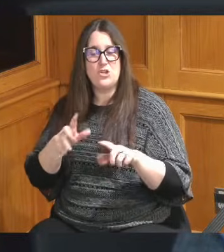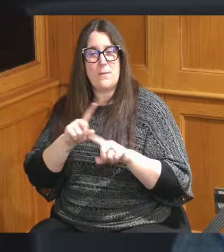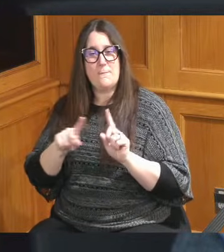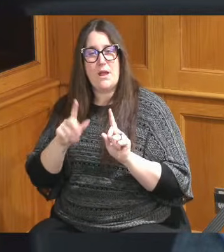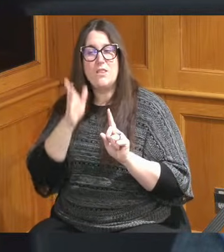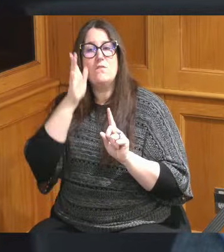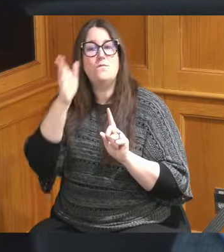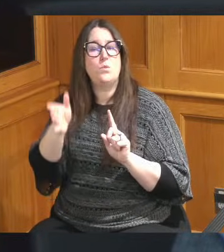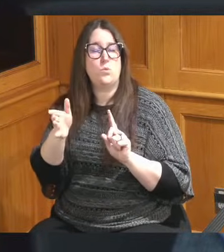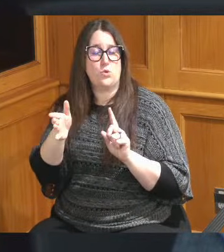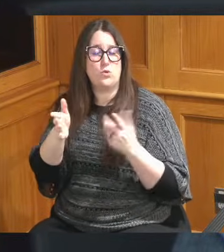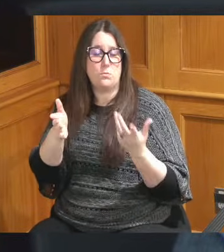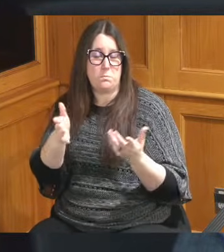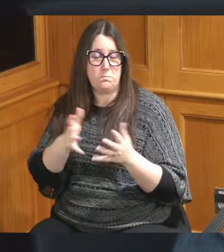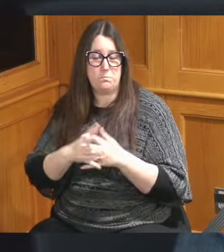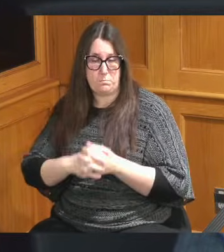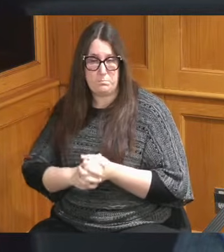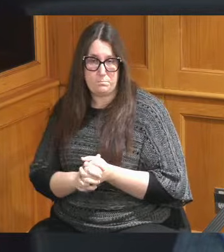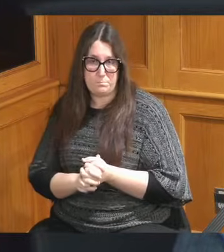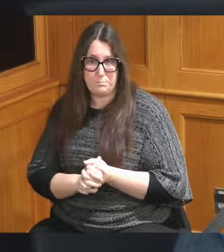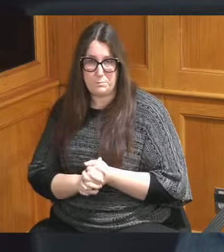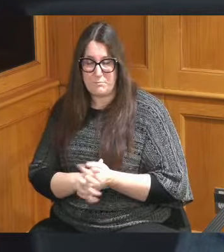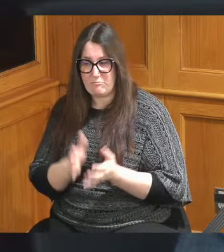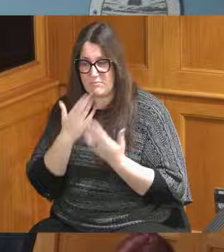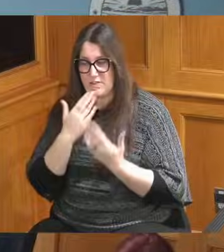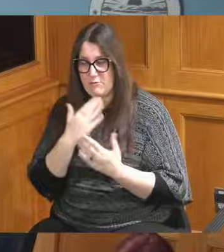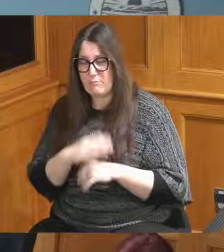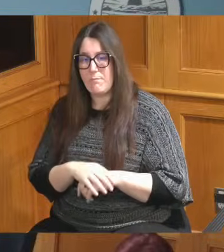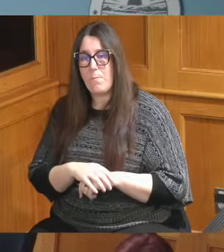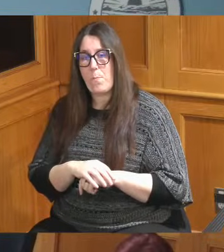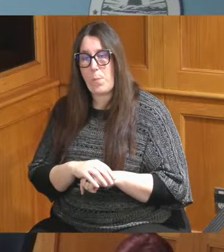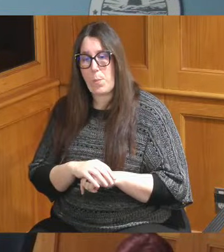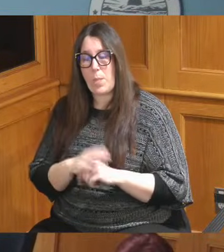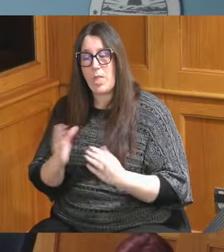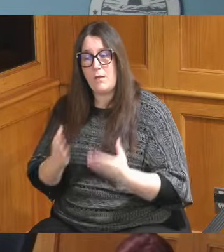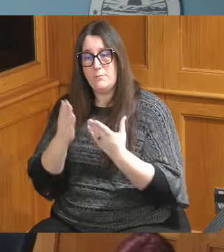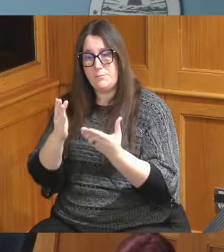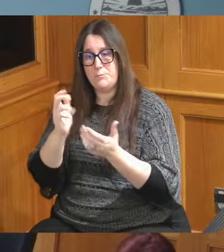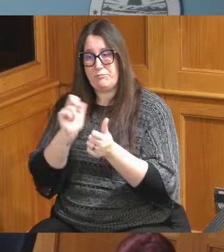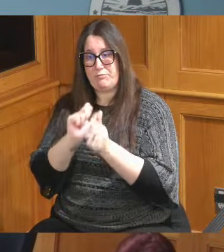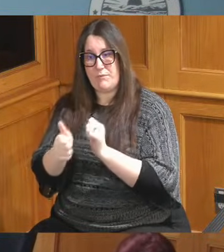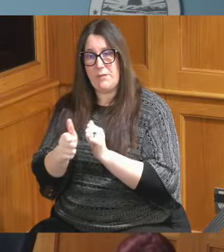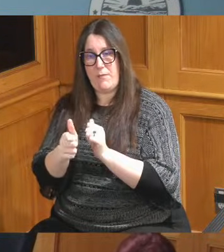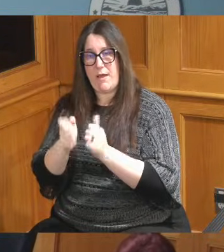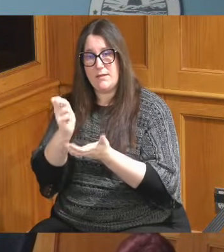can think about that for future contracts. Thank you. Thank you. I make a motion to pass by three.